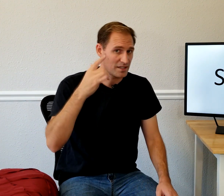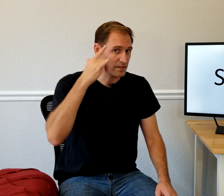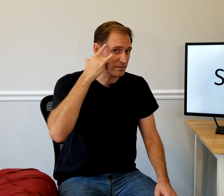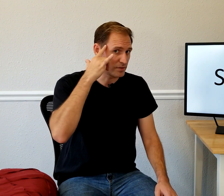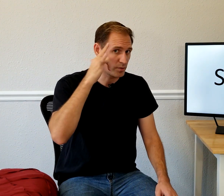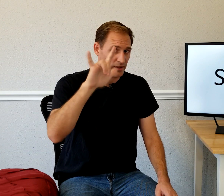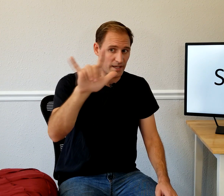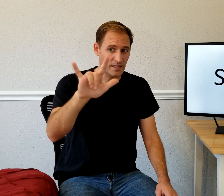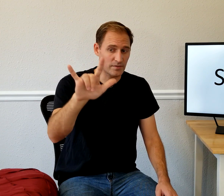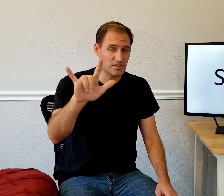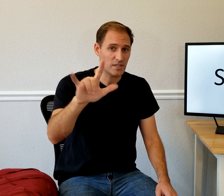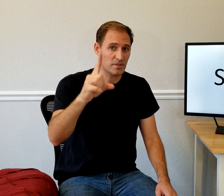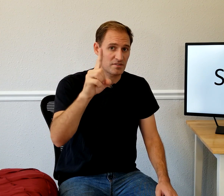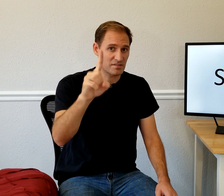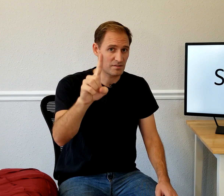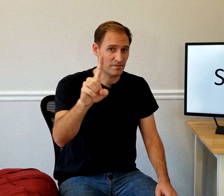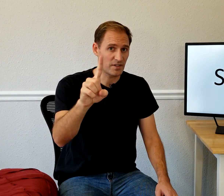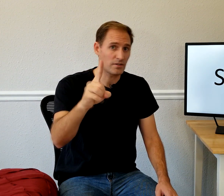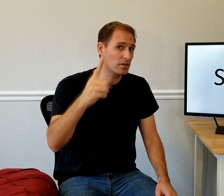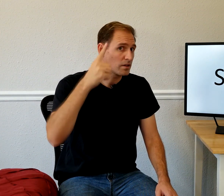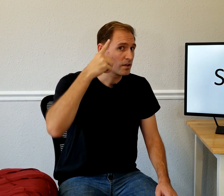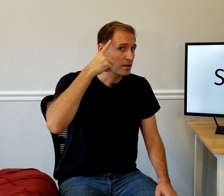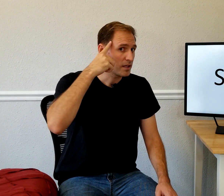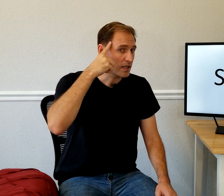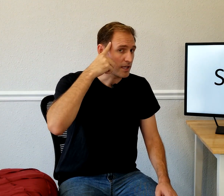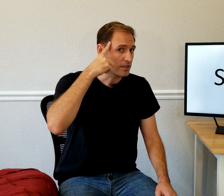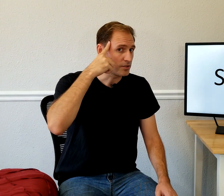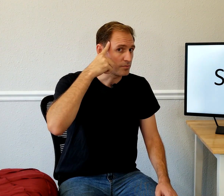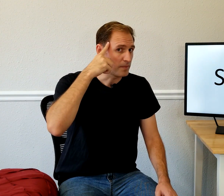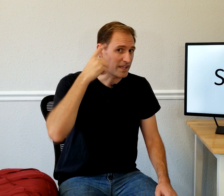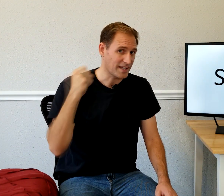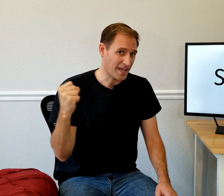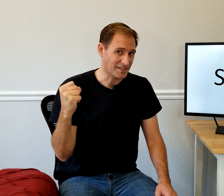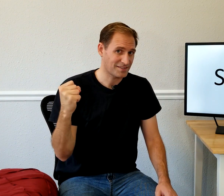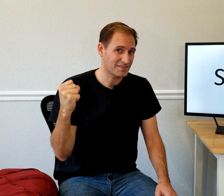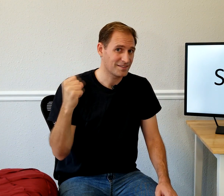of doing the I love you shape it's just your finger and you make an S